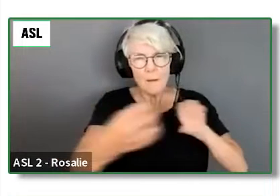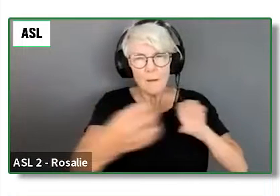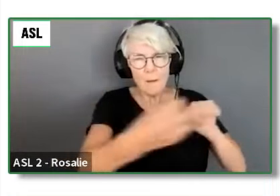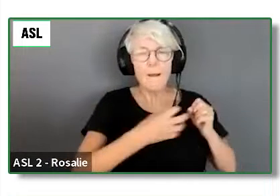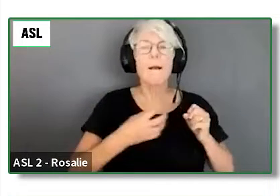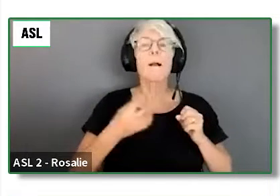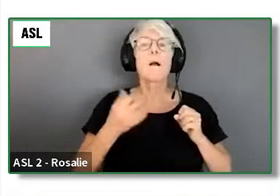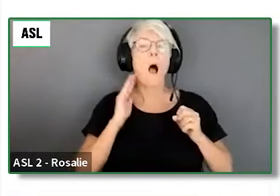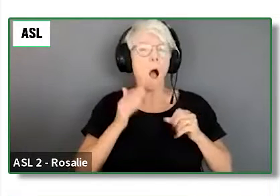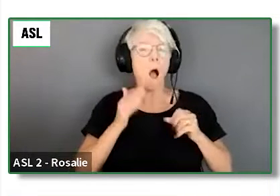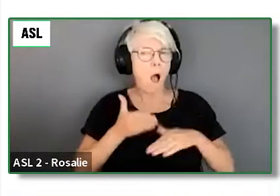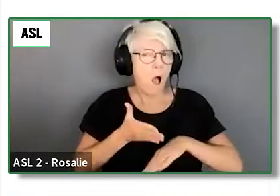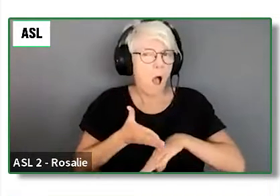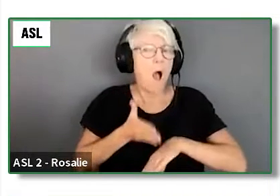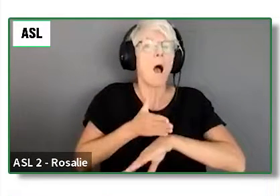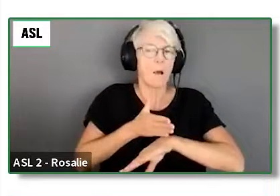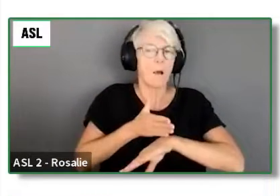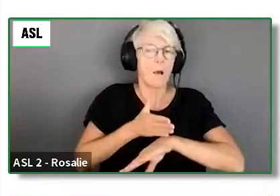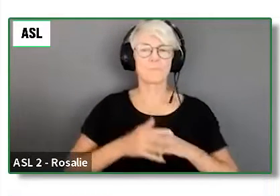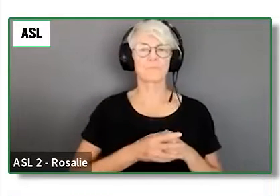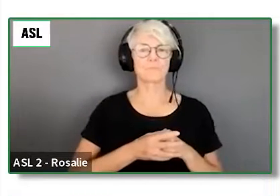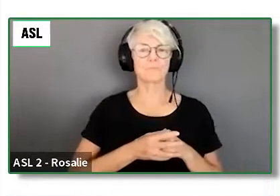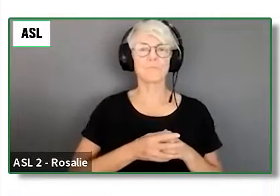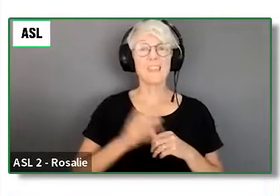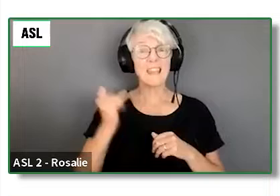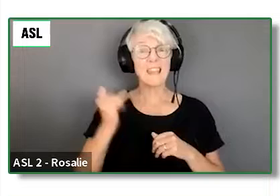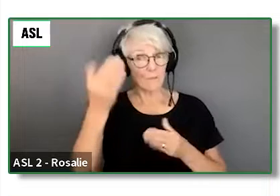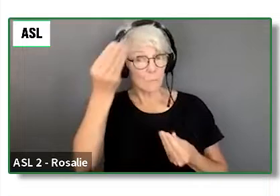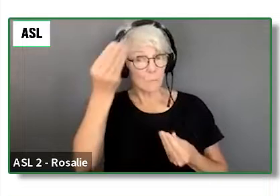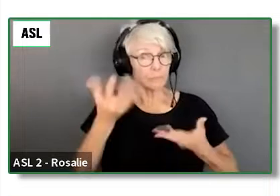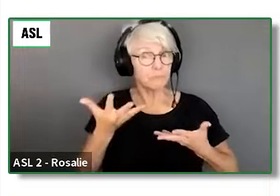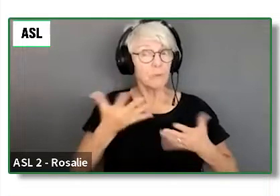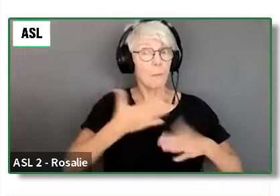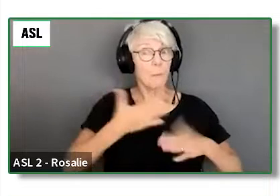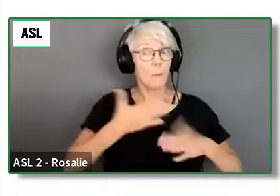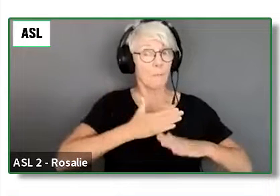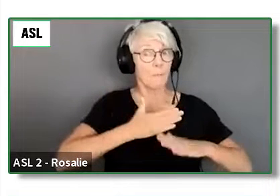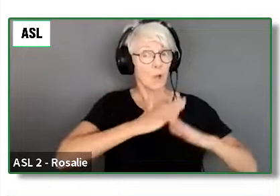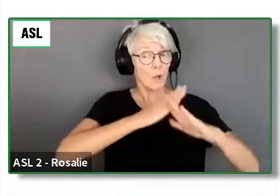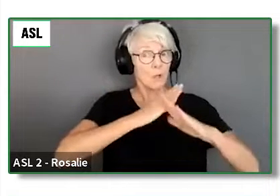barriers the better off we'll all be. While I'm not versed in Canadian access